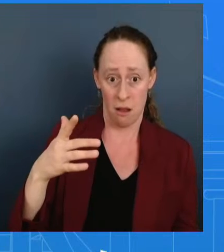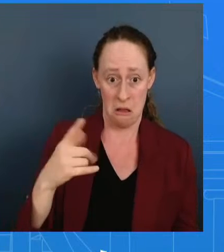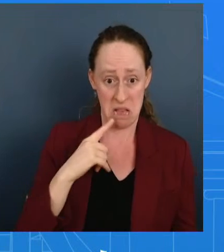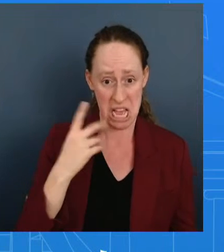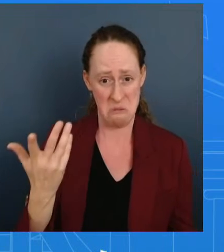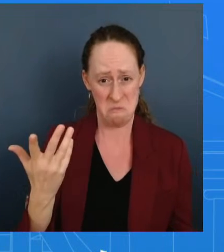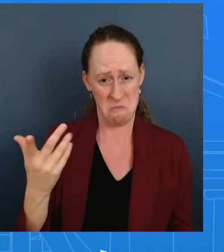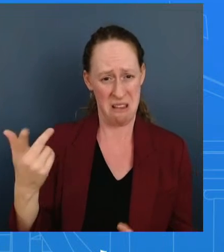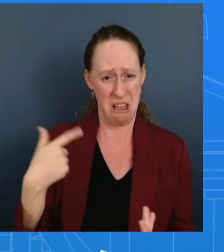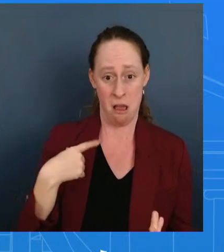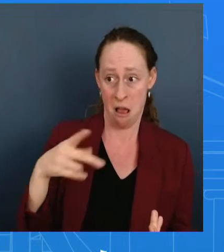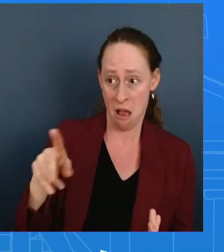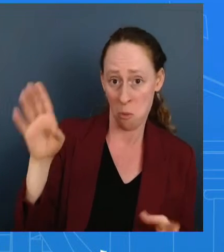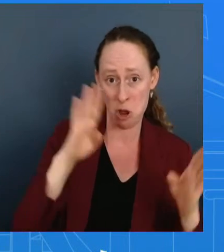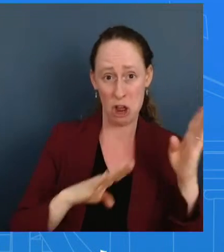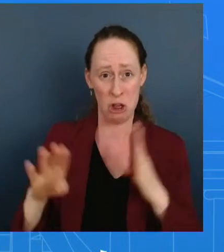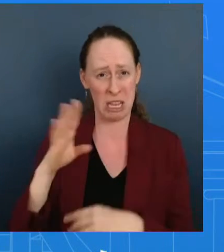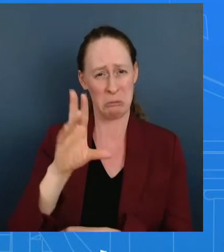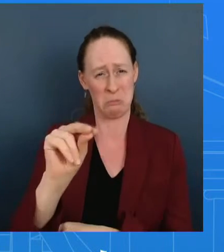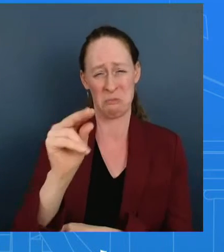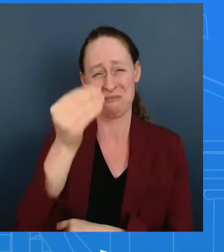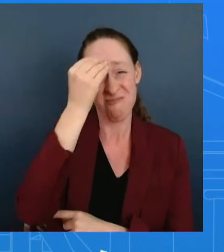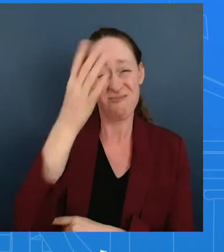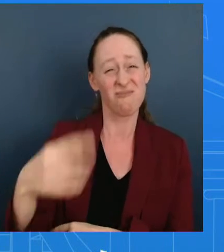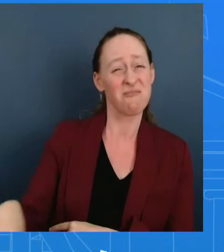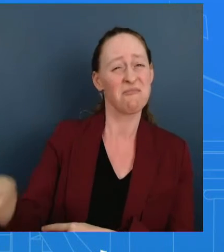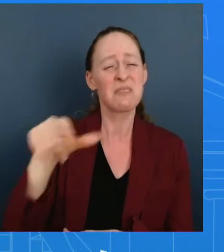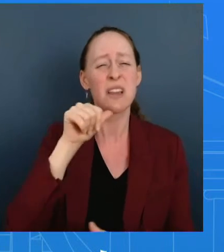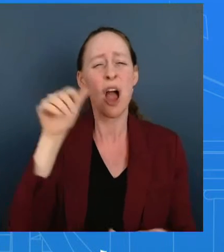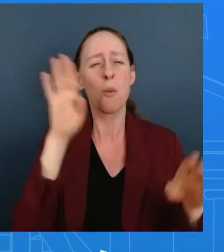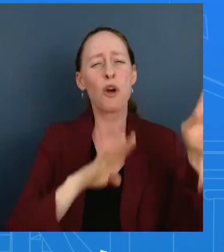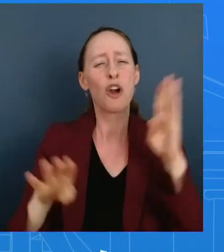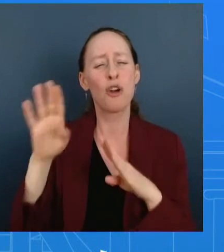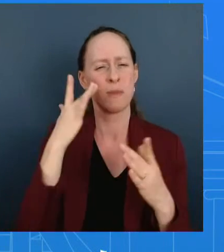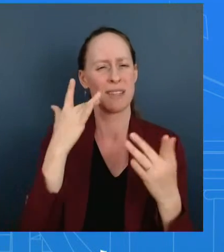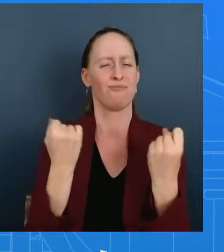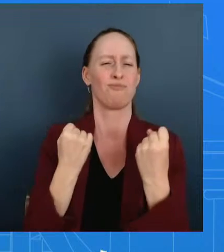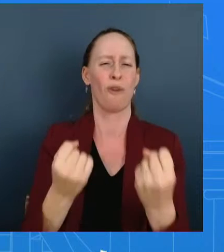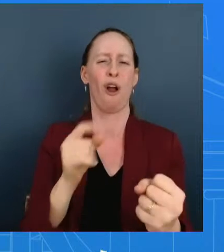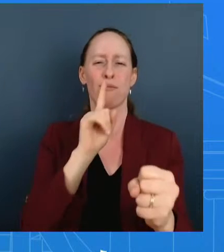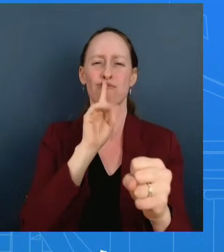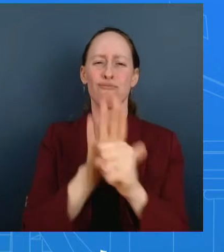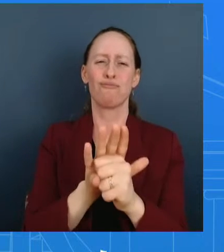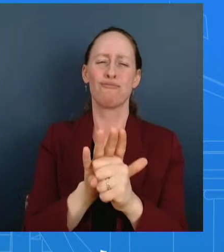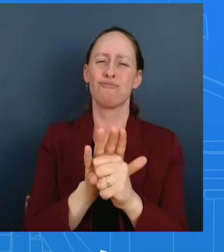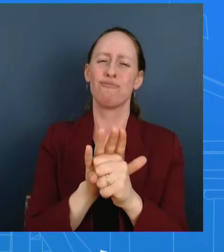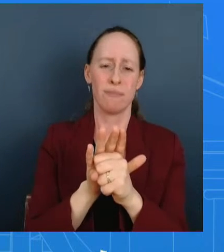Quite the contrary. The conversations that we're having with them in advance is they're -- they're excited about this summit. They're excited about the possibilities